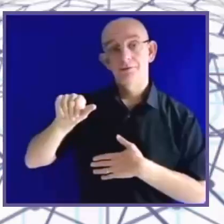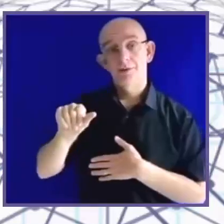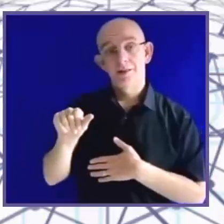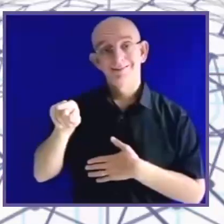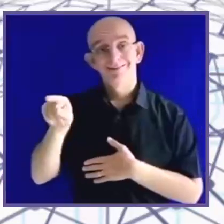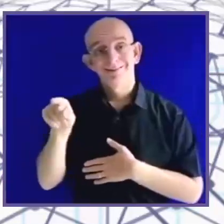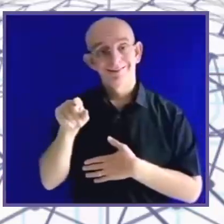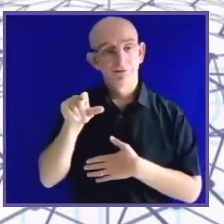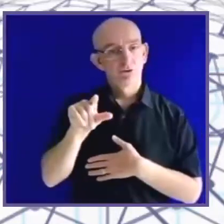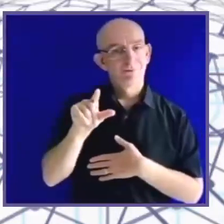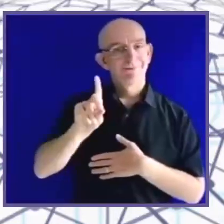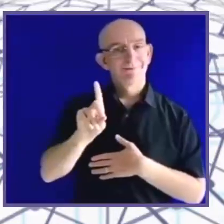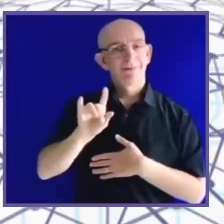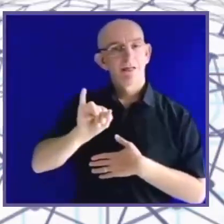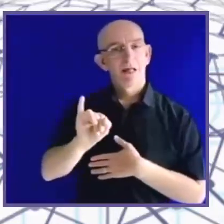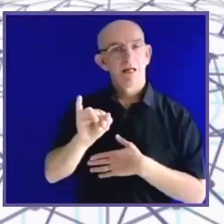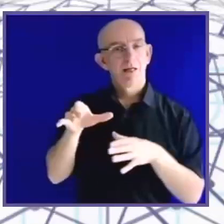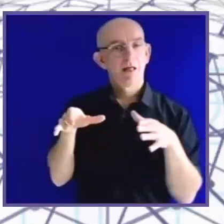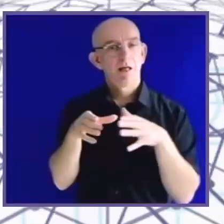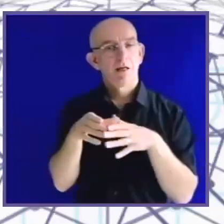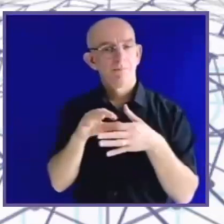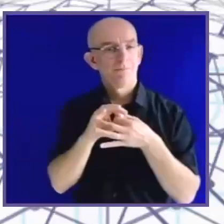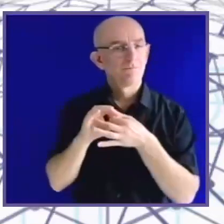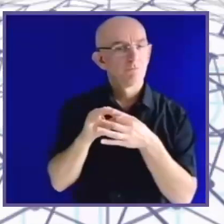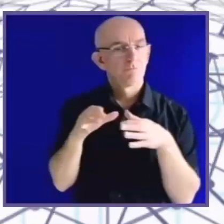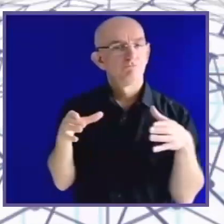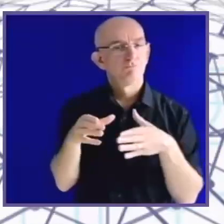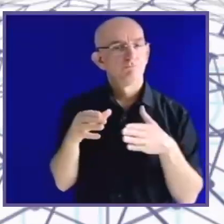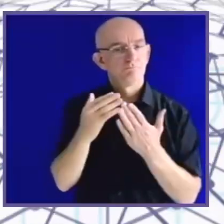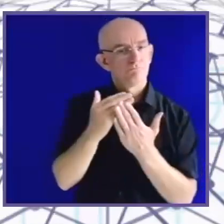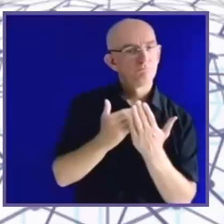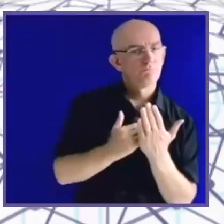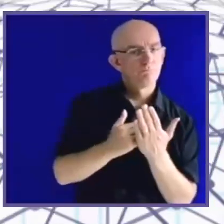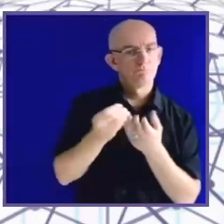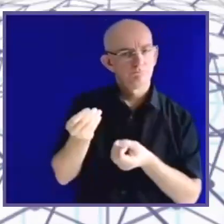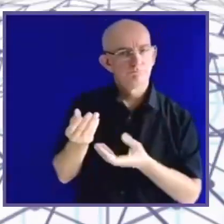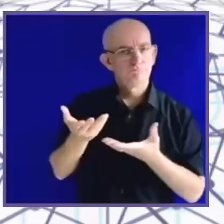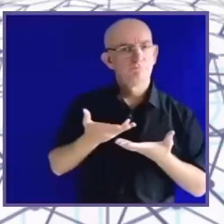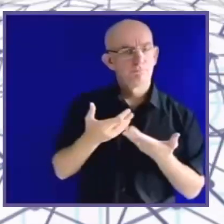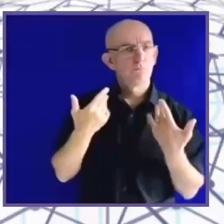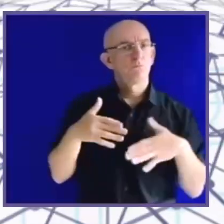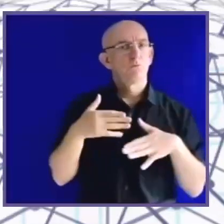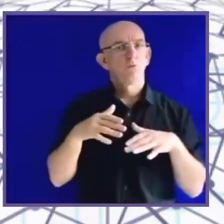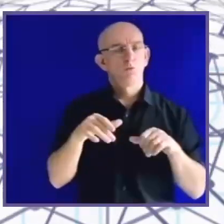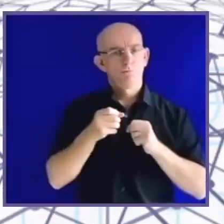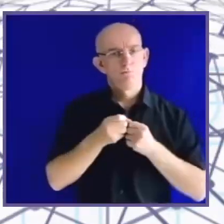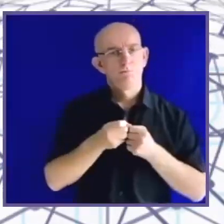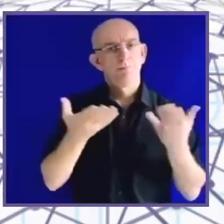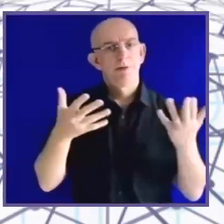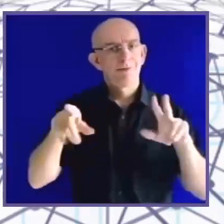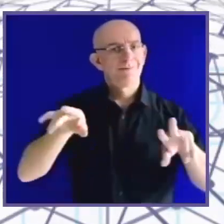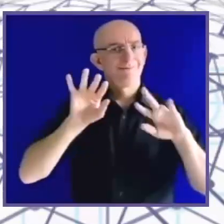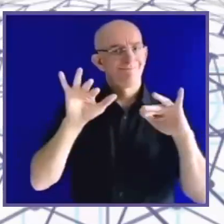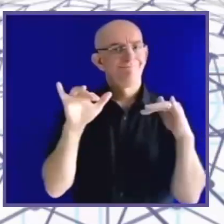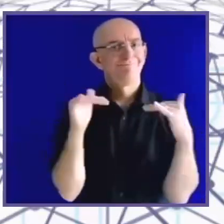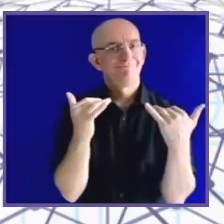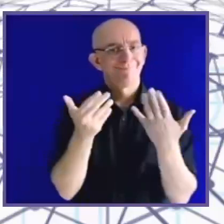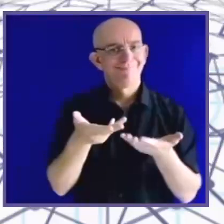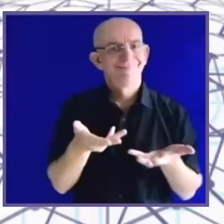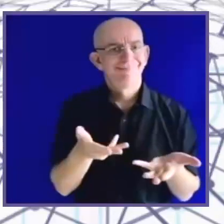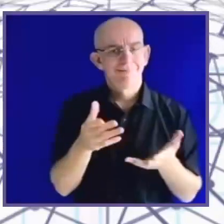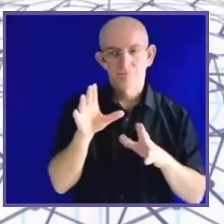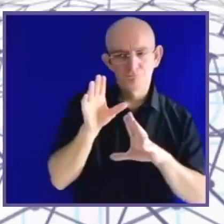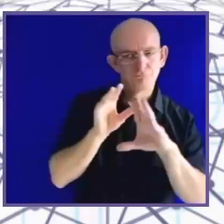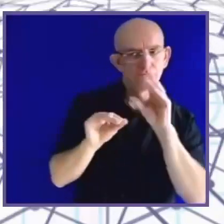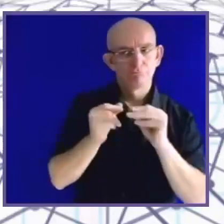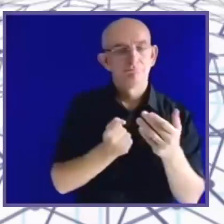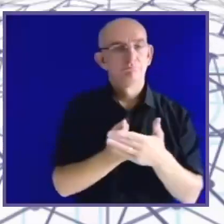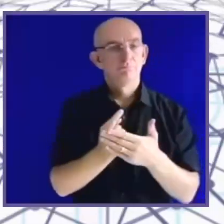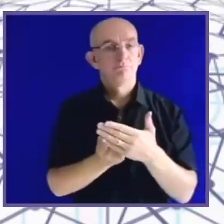Our collective goal is to improve as access to persons with disabilities to assistive